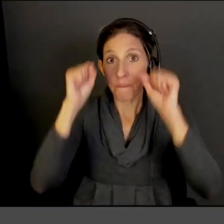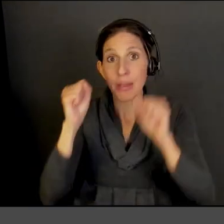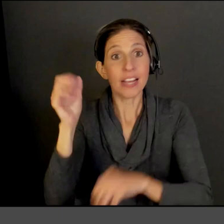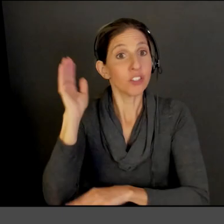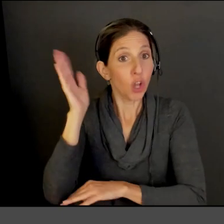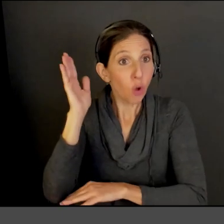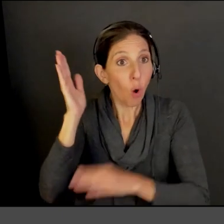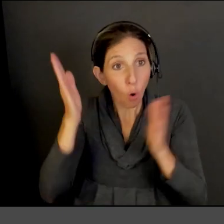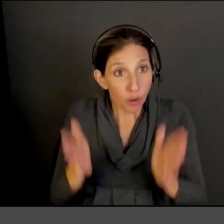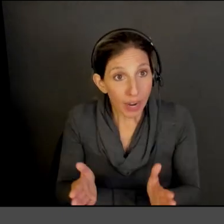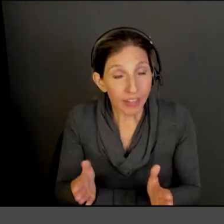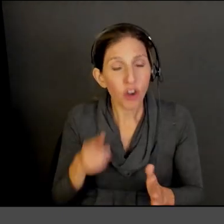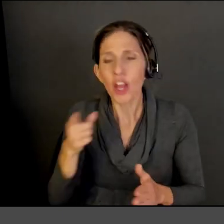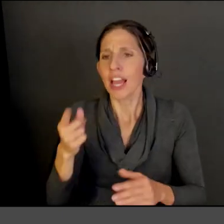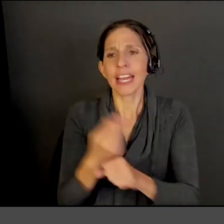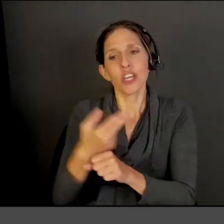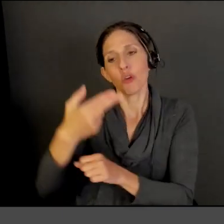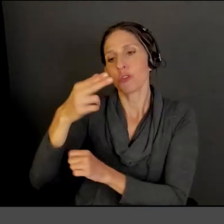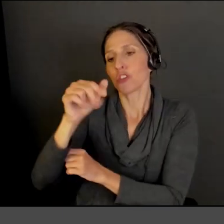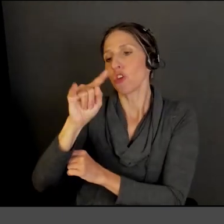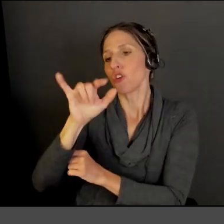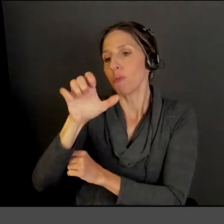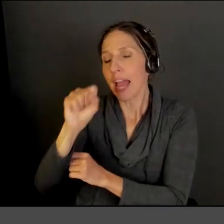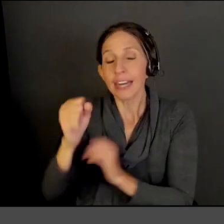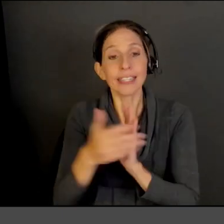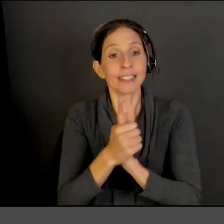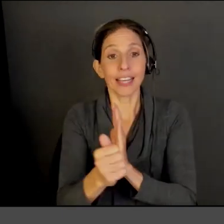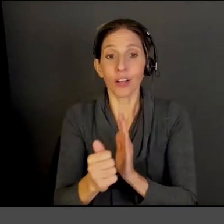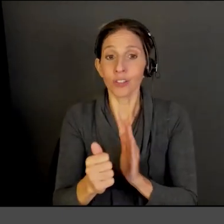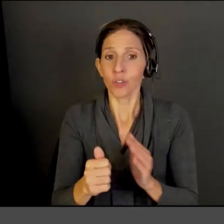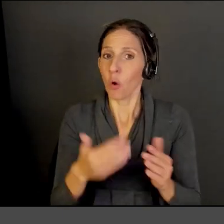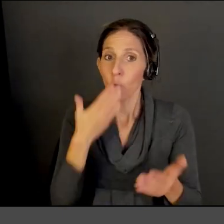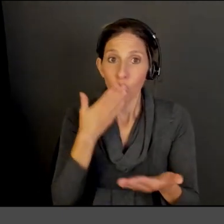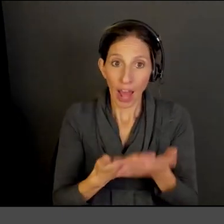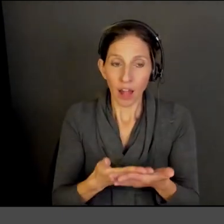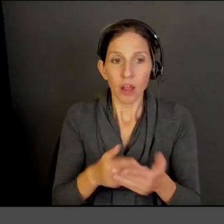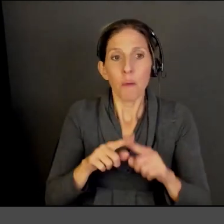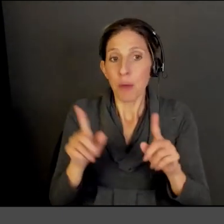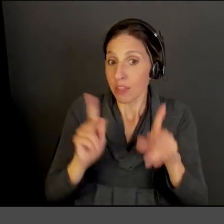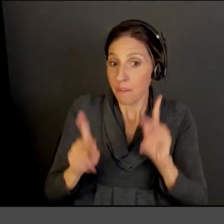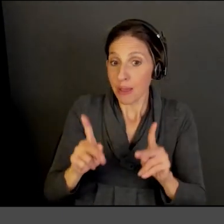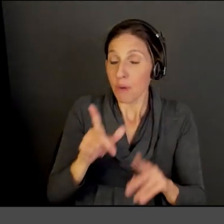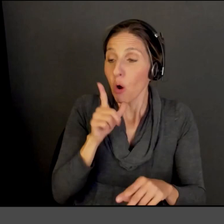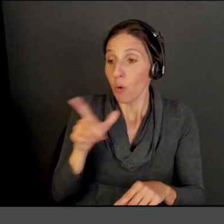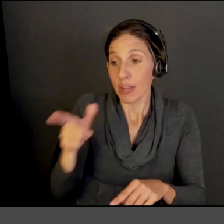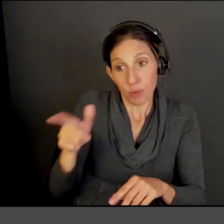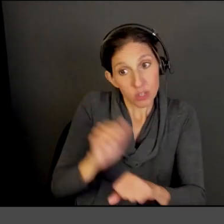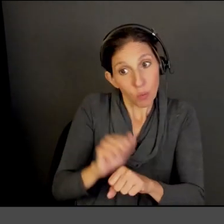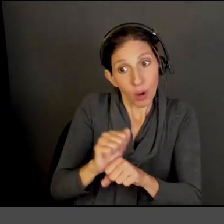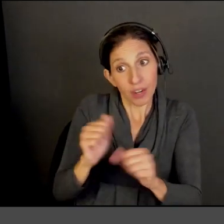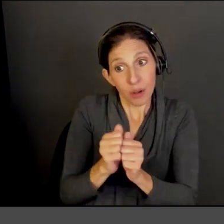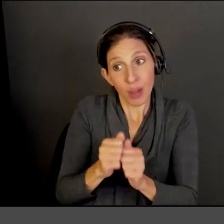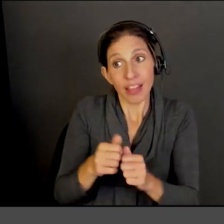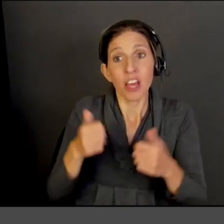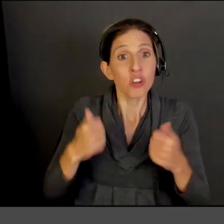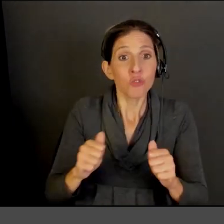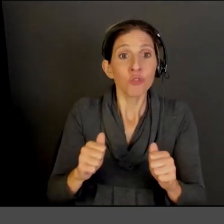BUT THE PEOPLE HE WAS WORKING WITH TO TRY TO END SLAVERY, SAID, FREDERICK, YOU CAN'T BE EVERYWHERE AT ONCE. LET'S WRITE IT IN A BOOK.